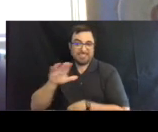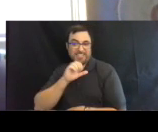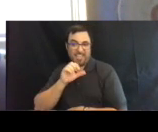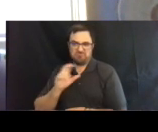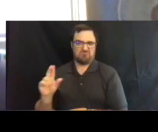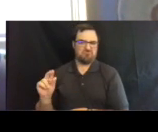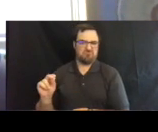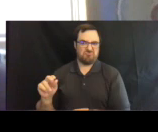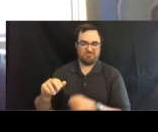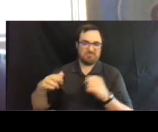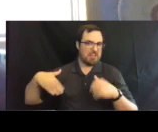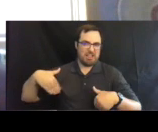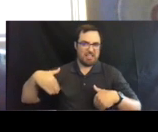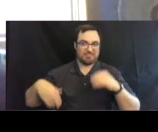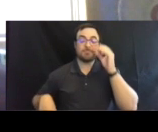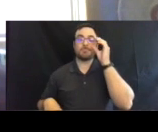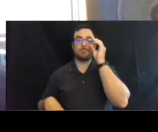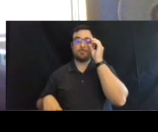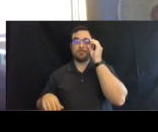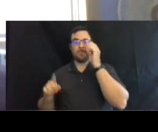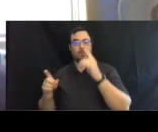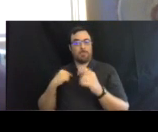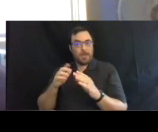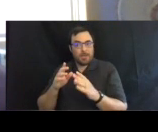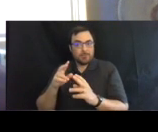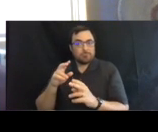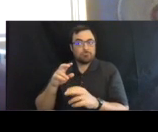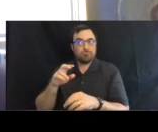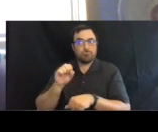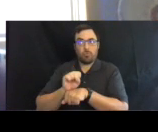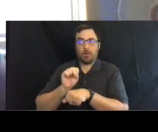um and then I might work on some minimal pairs at the sound level or word level